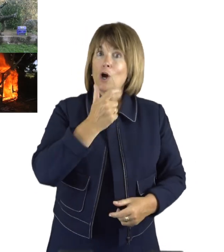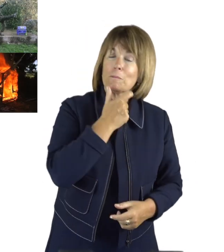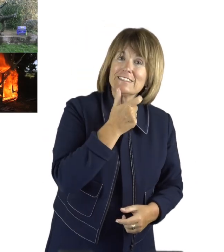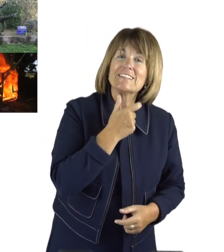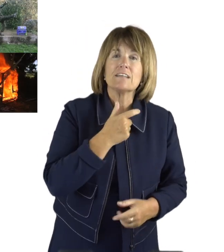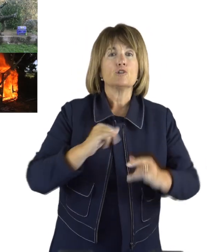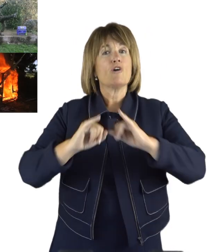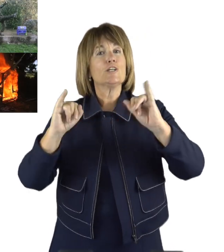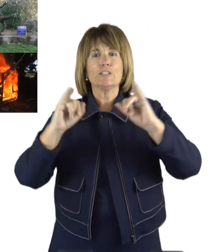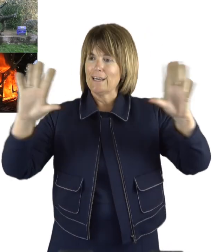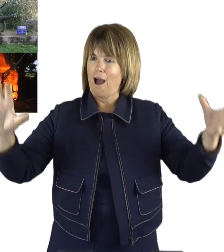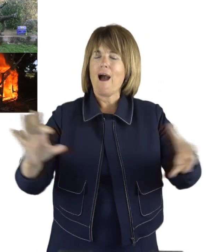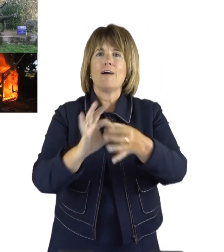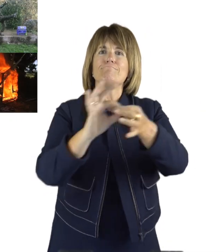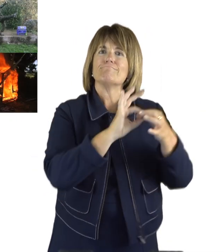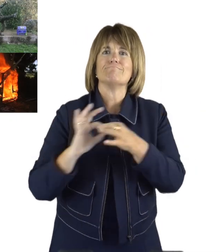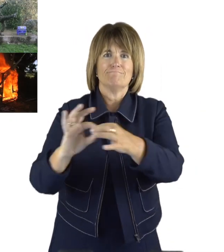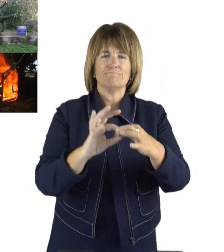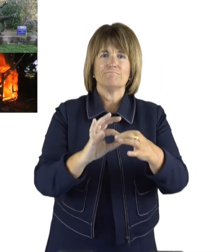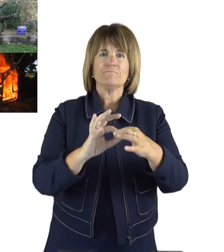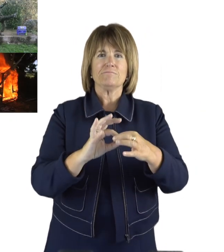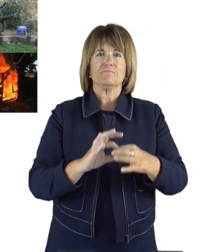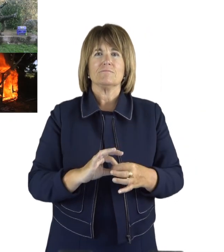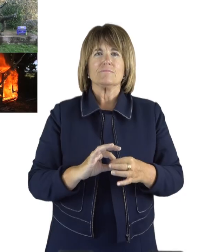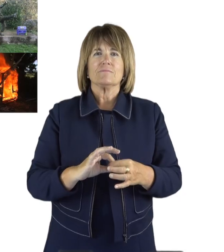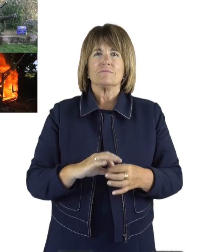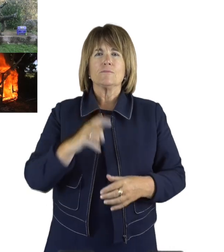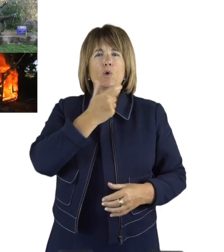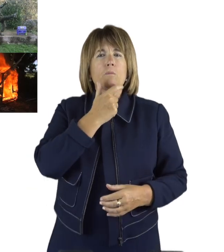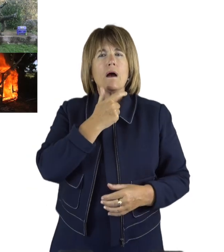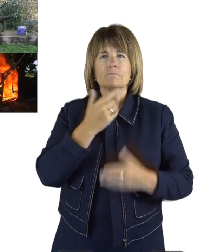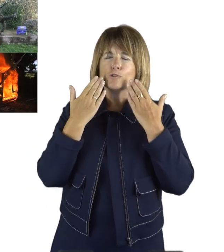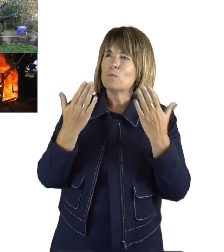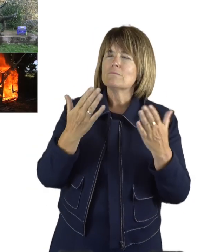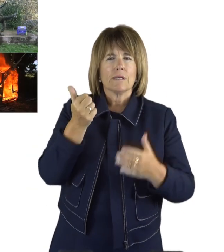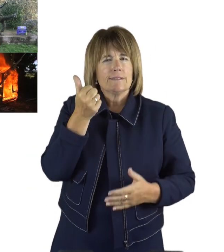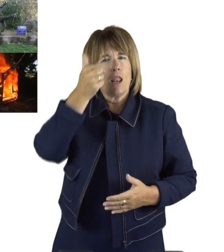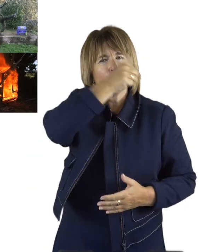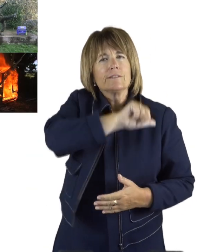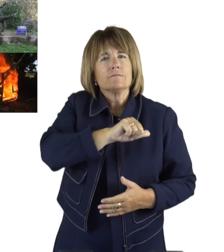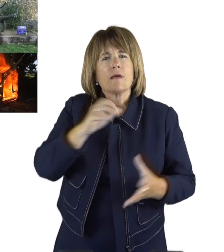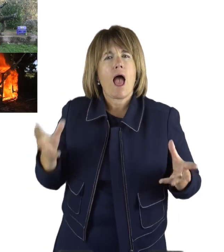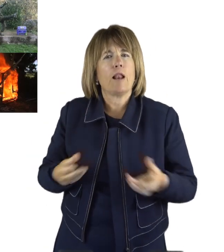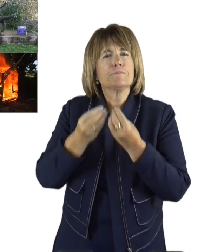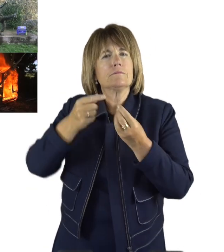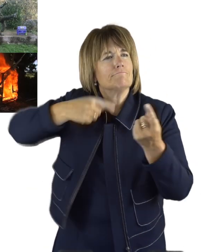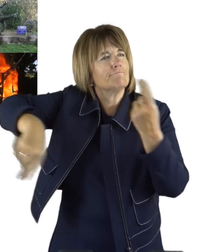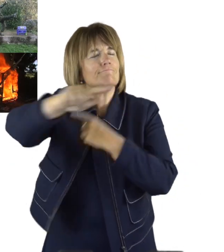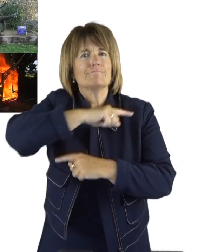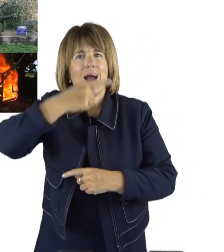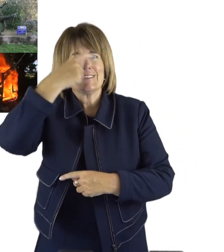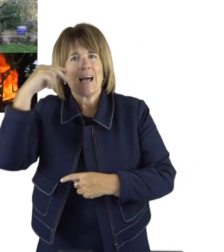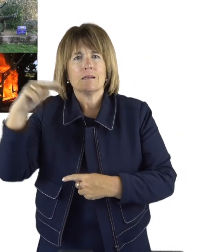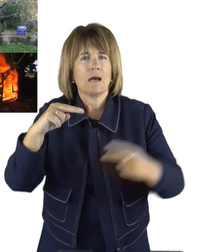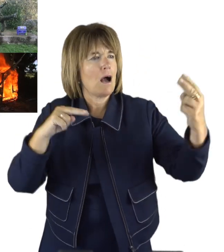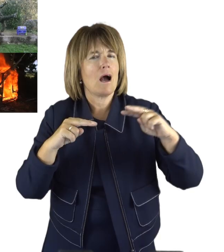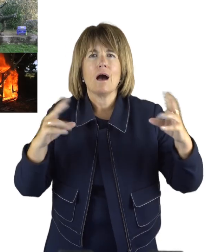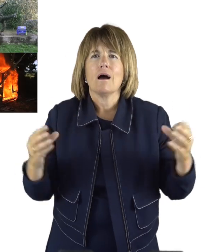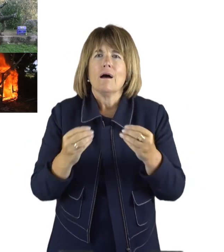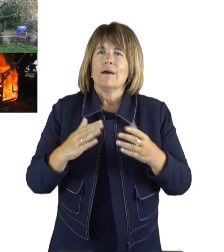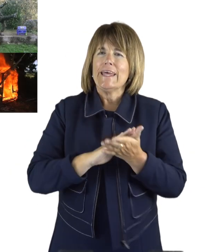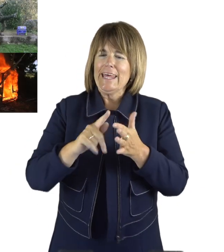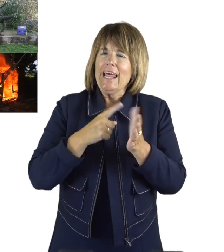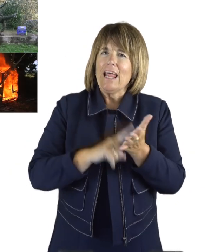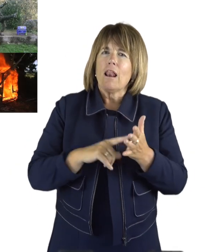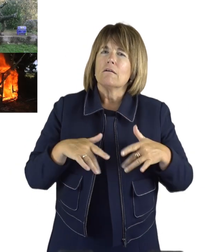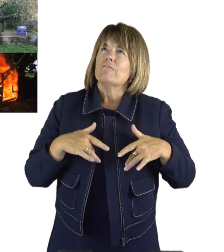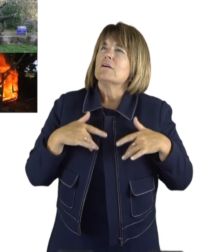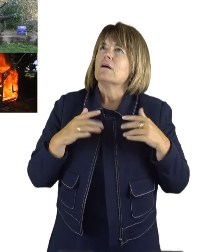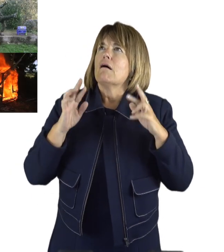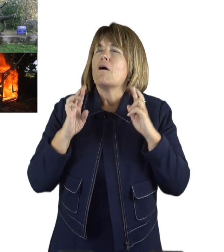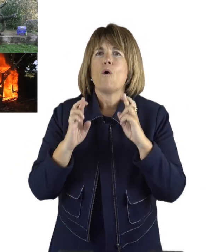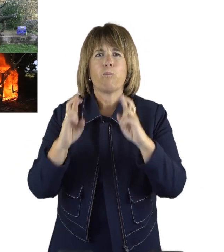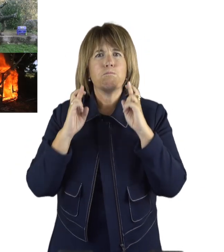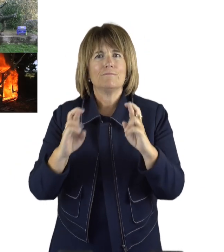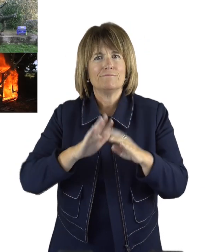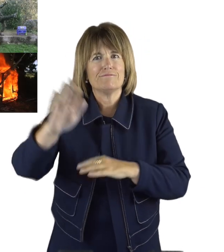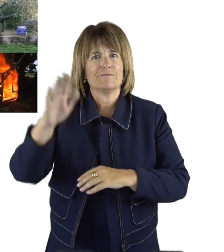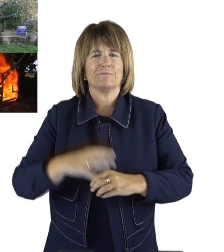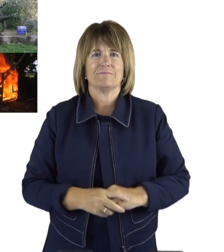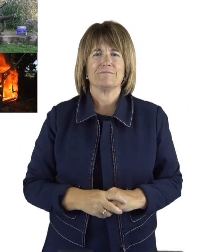Comedy and tragedy become interchangeable. Humour is intelligence, it allows insight and redemption.